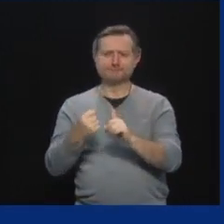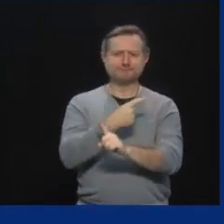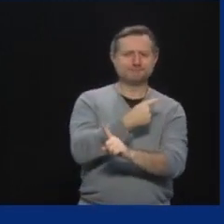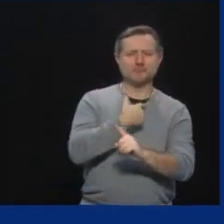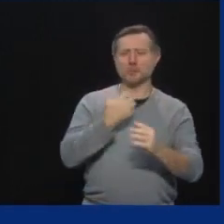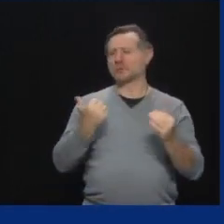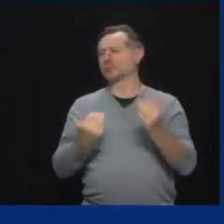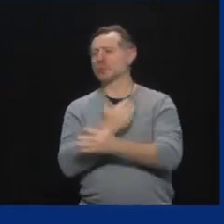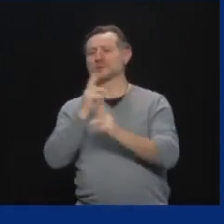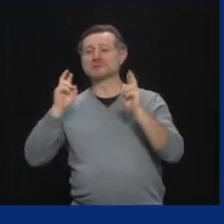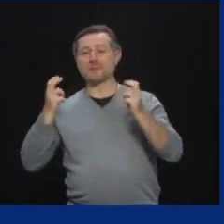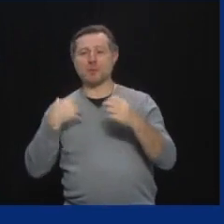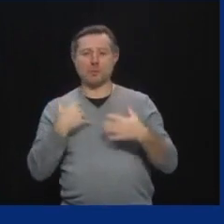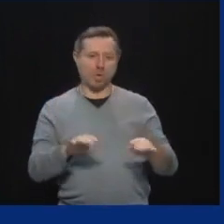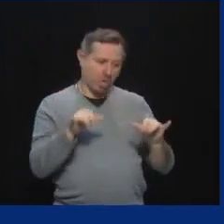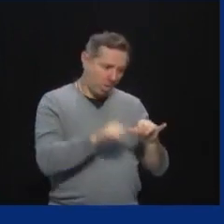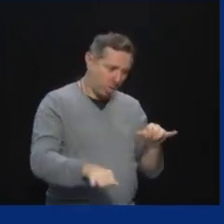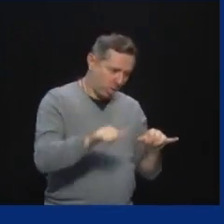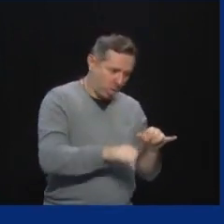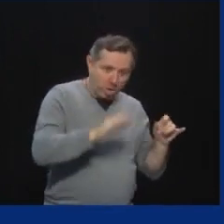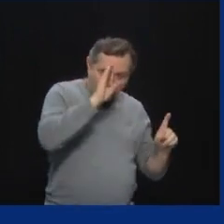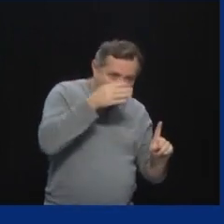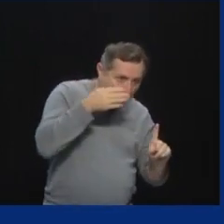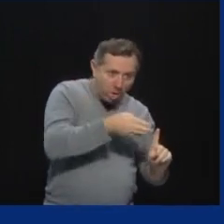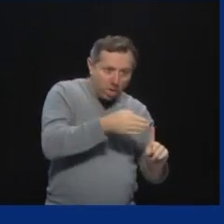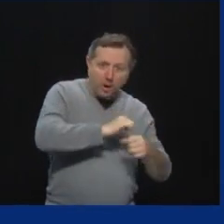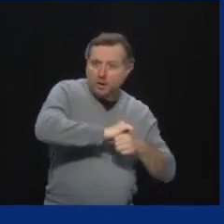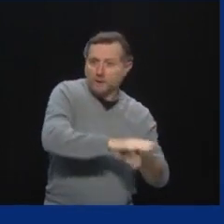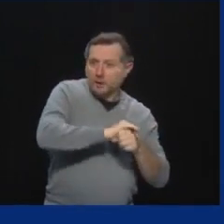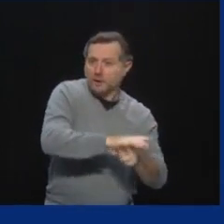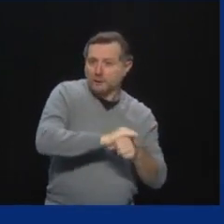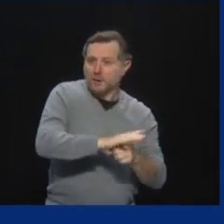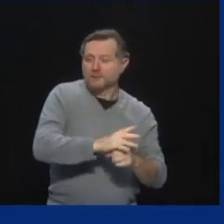sure that the people of new york are fully apprised of what we're doing to